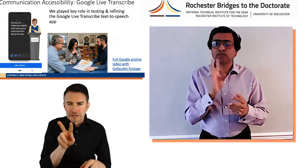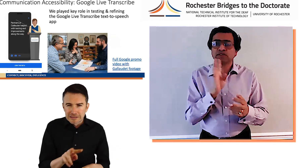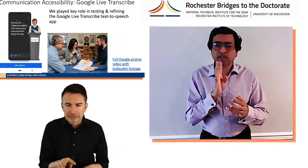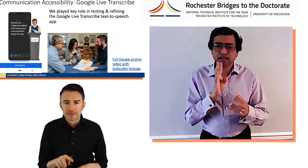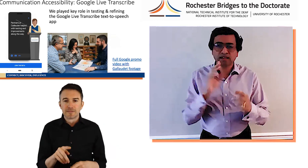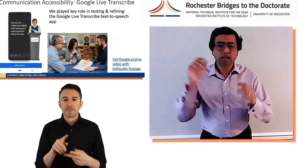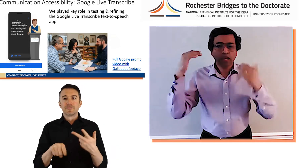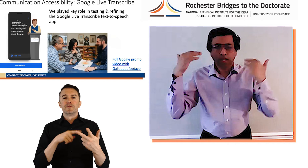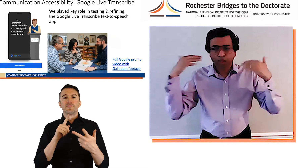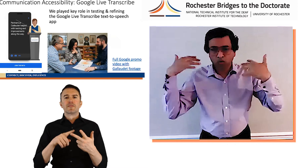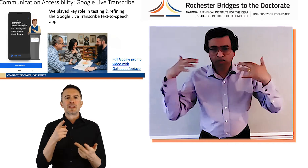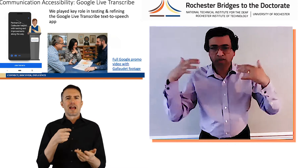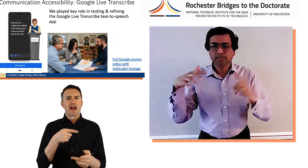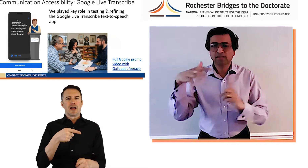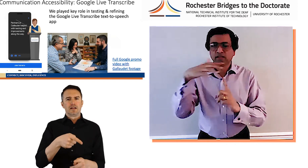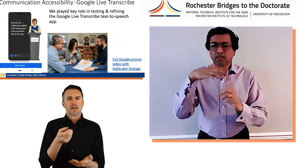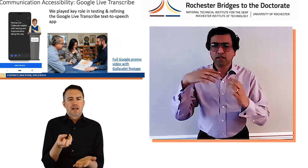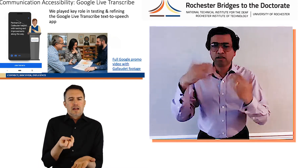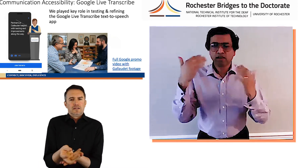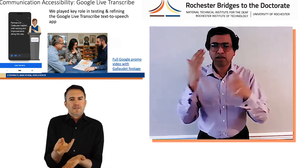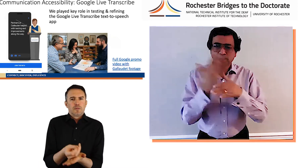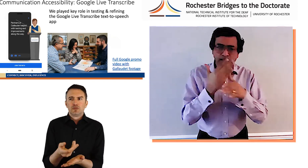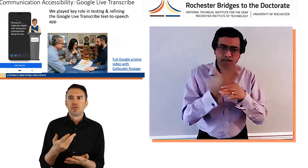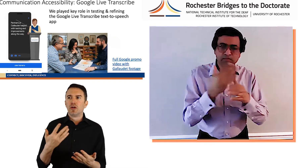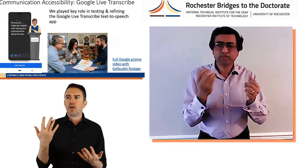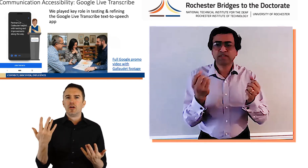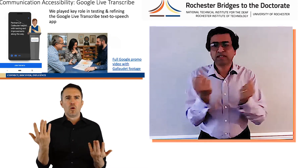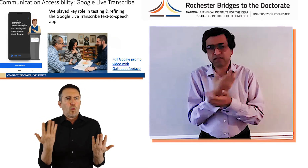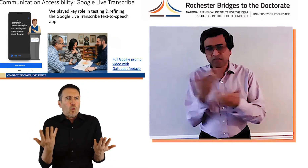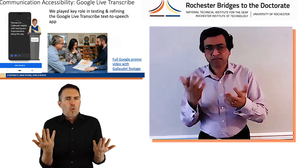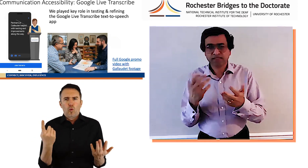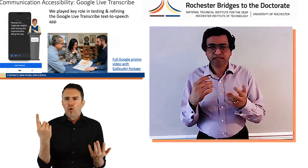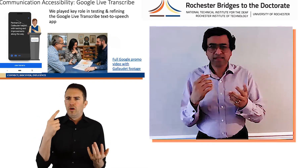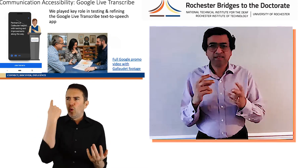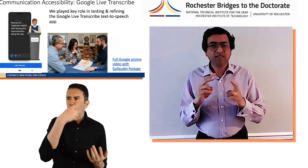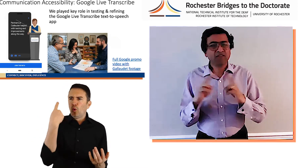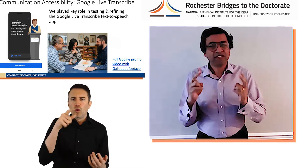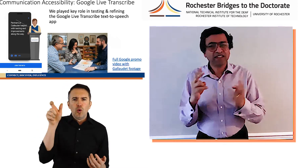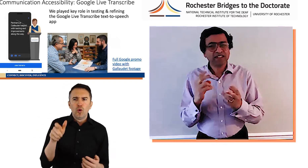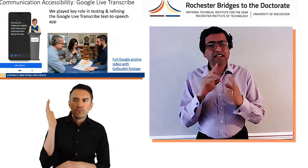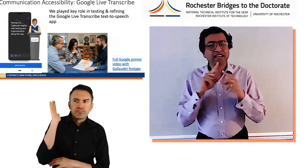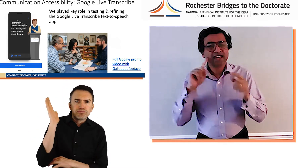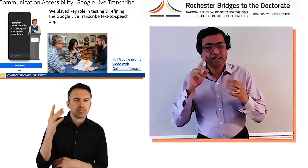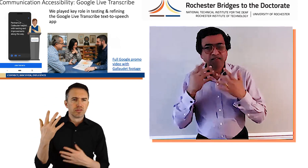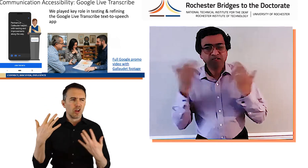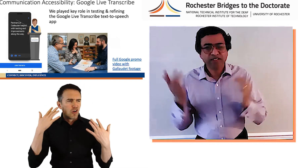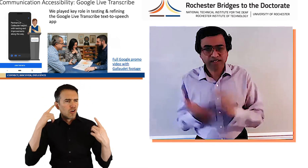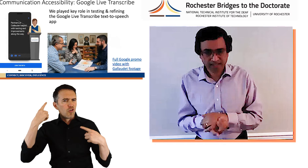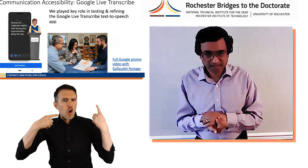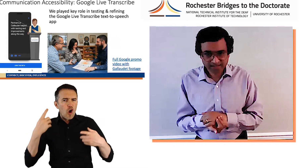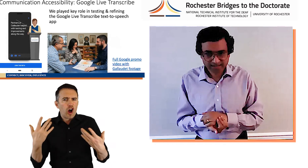It will let you know if there is additional background noise that's interfering with the main conversation